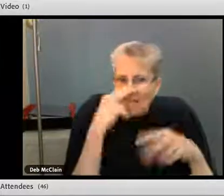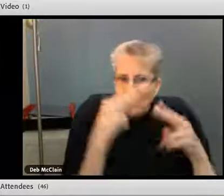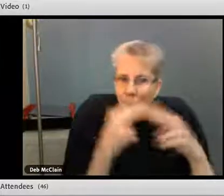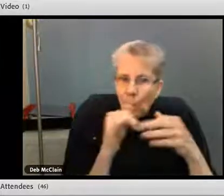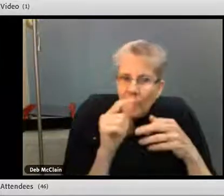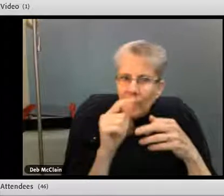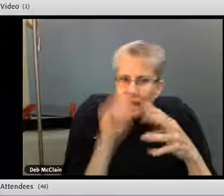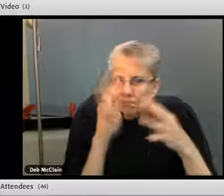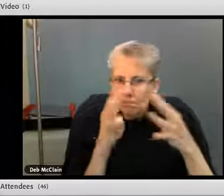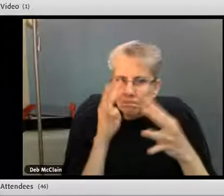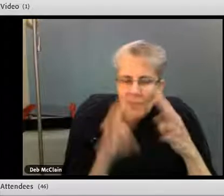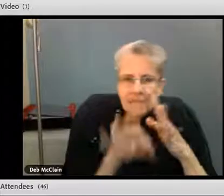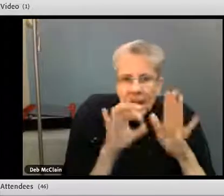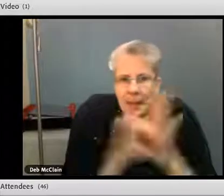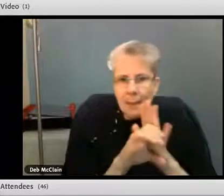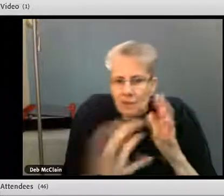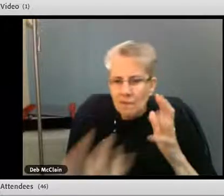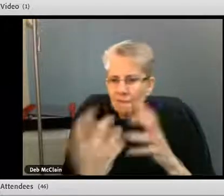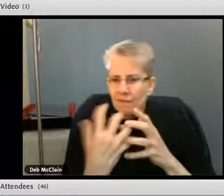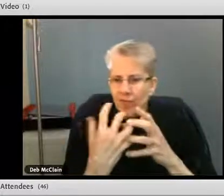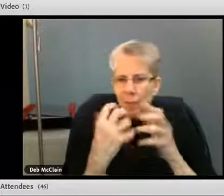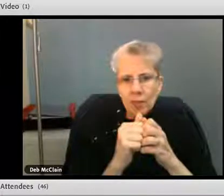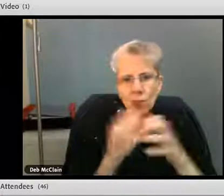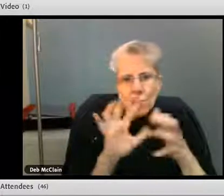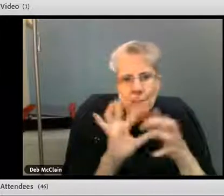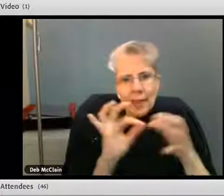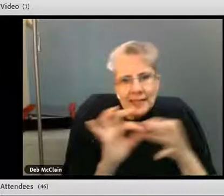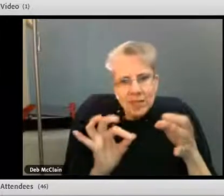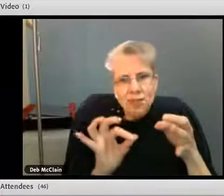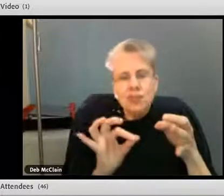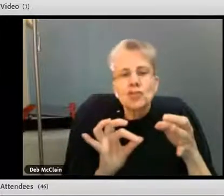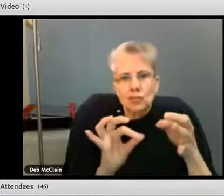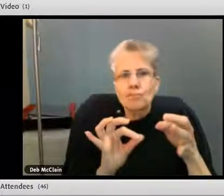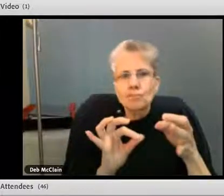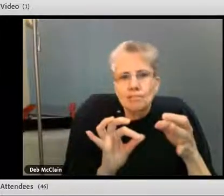and can augment your message in a fun and exciting way.